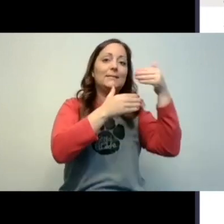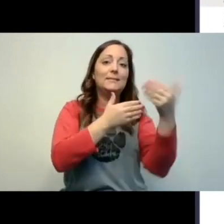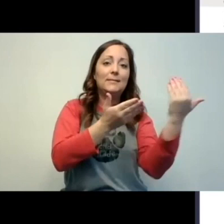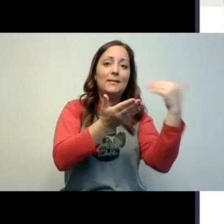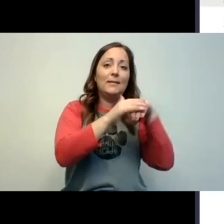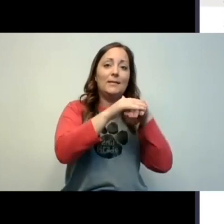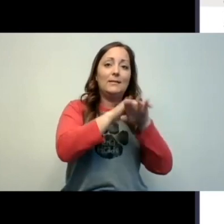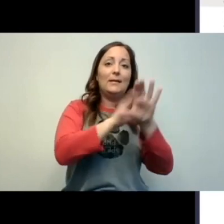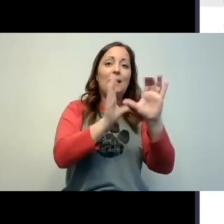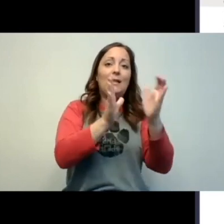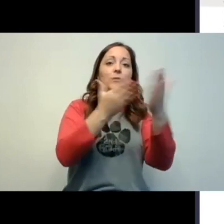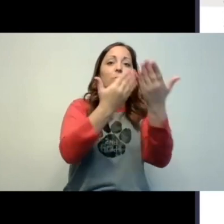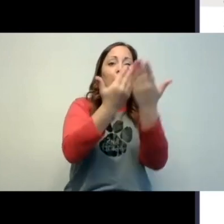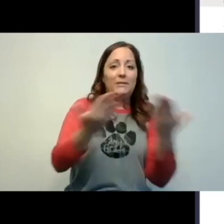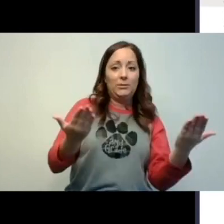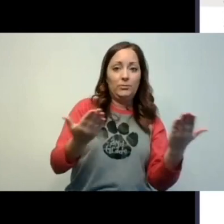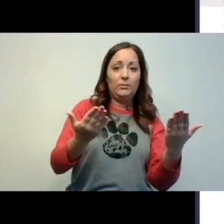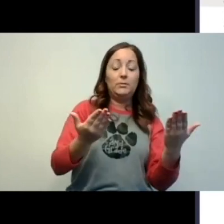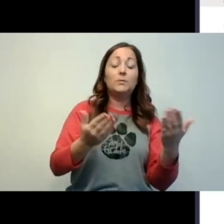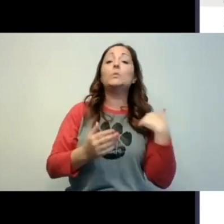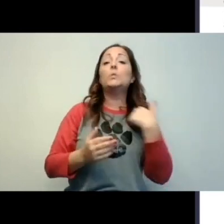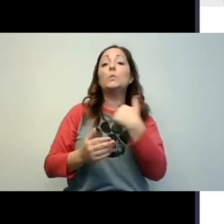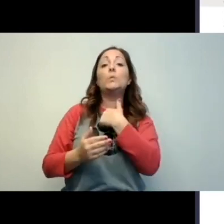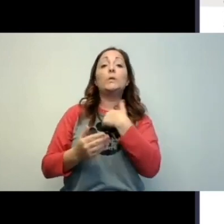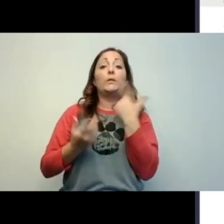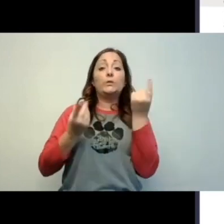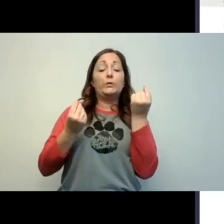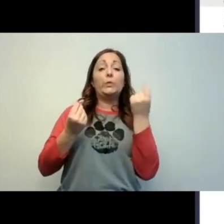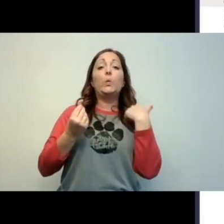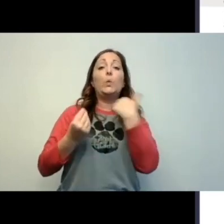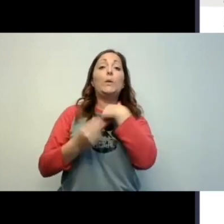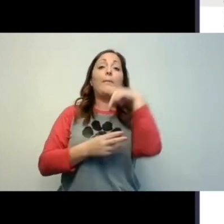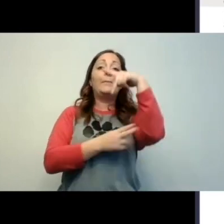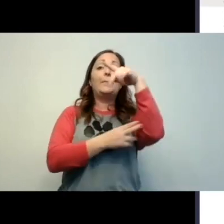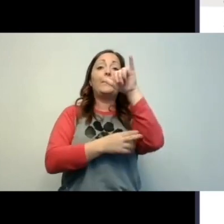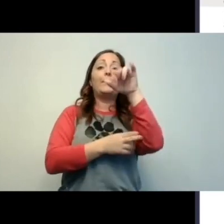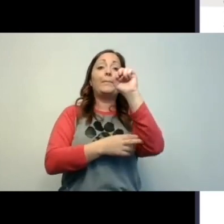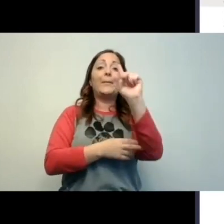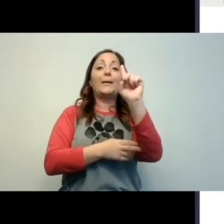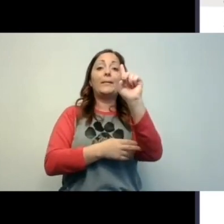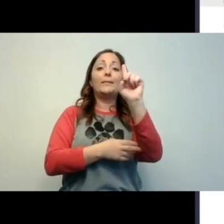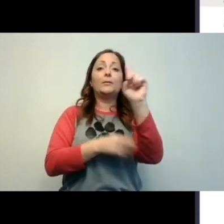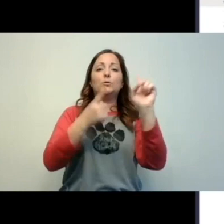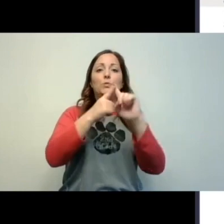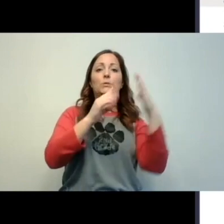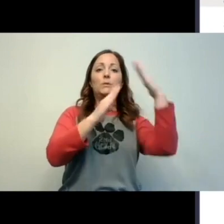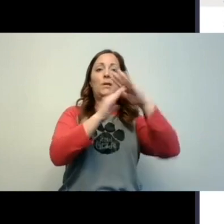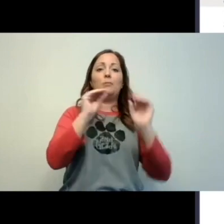You first click on "Files" at the top and then there is a second step